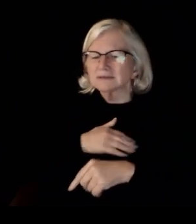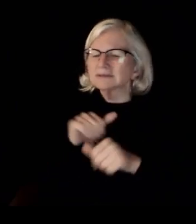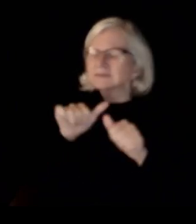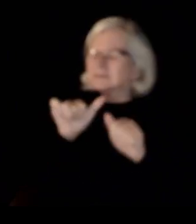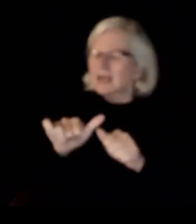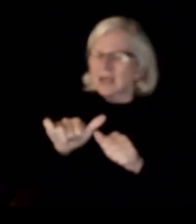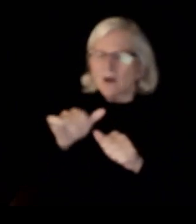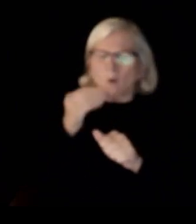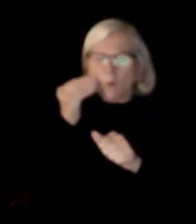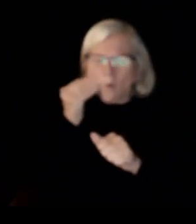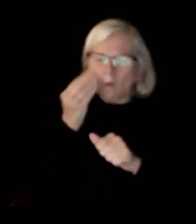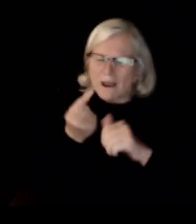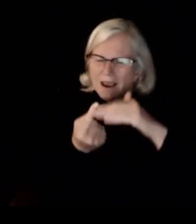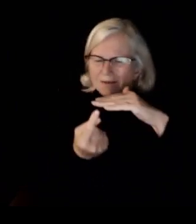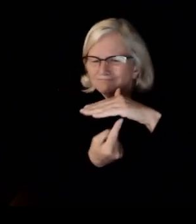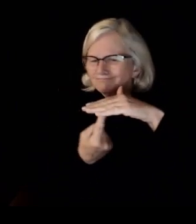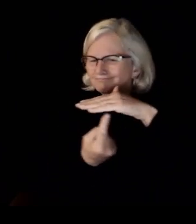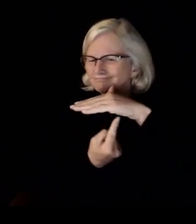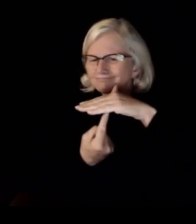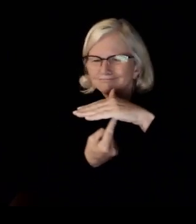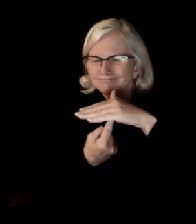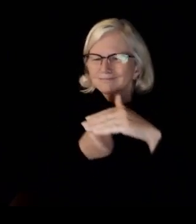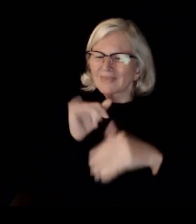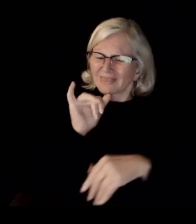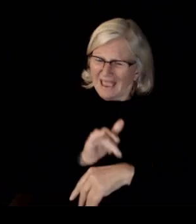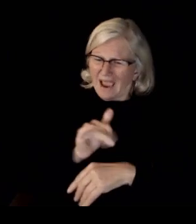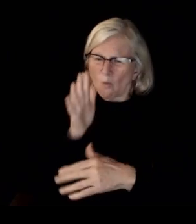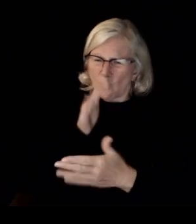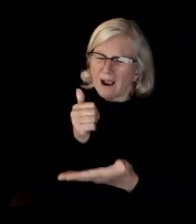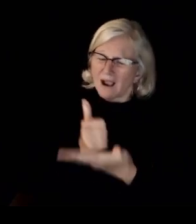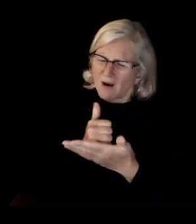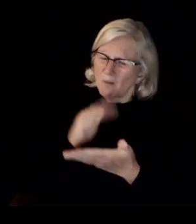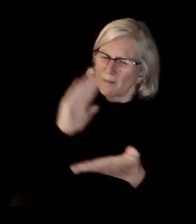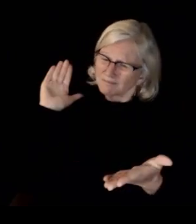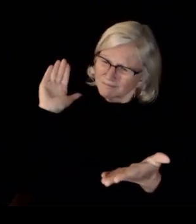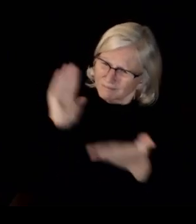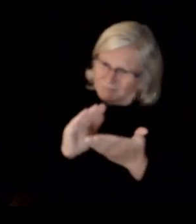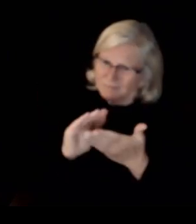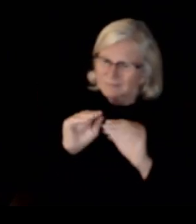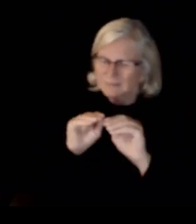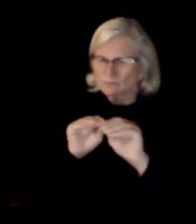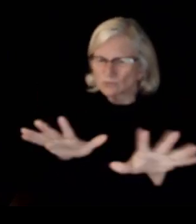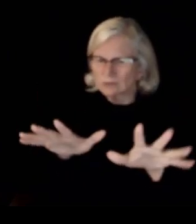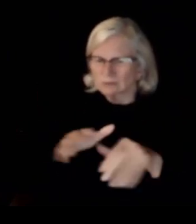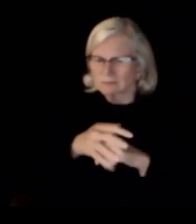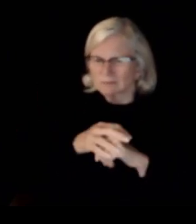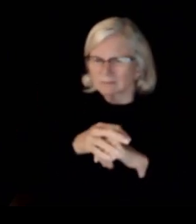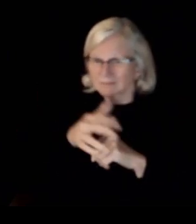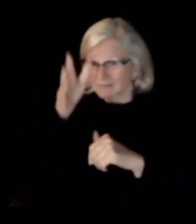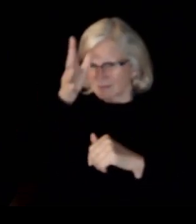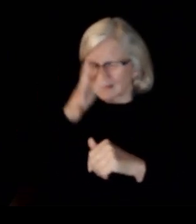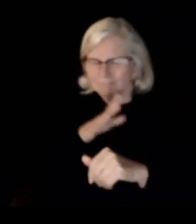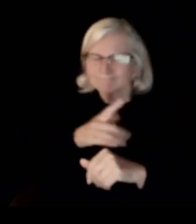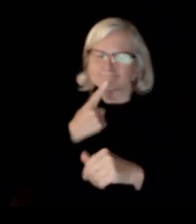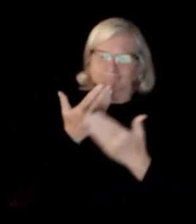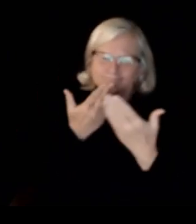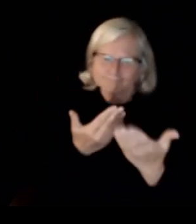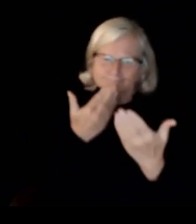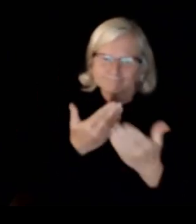a difference in reducing transmission.